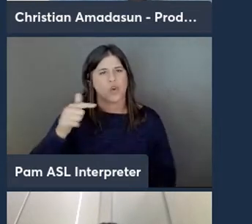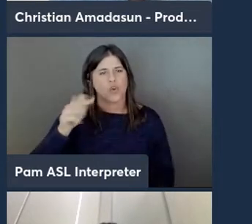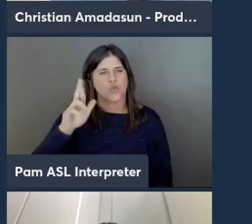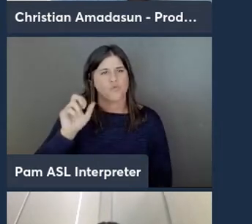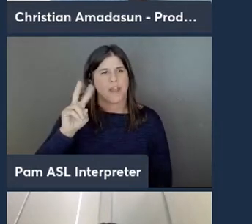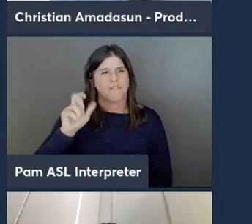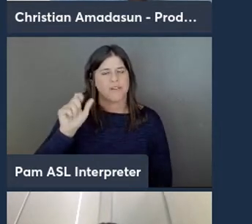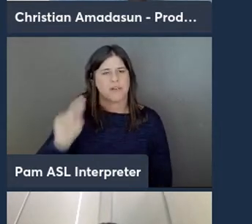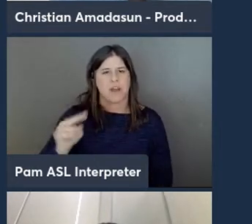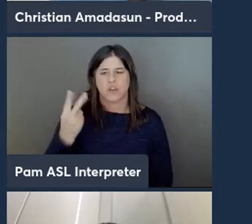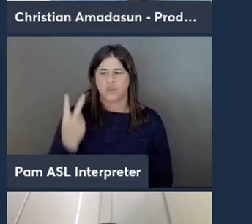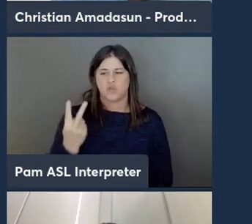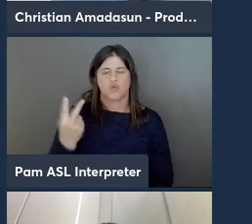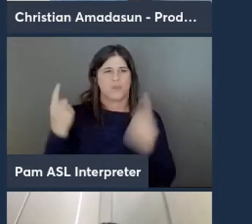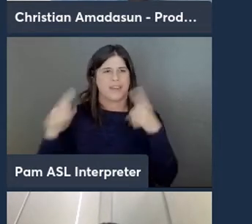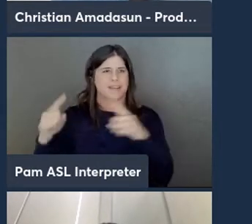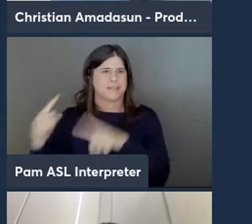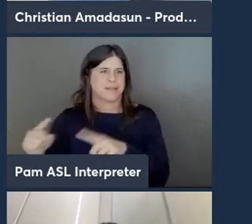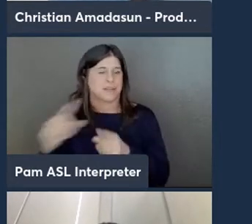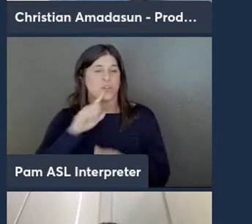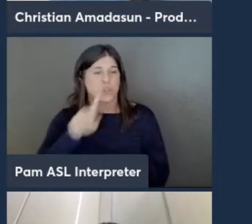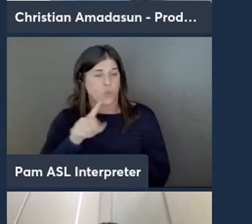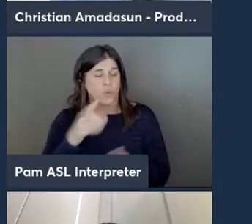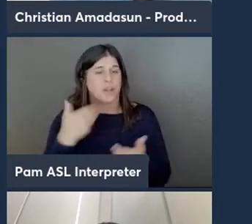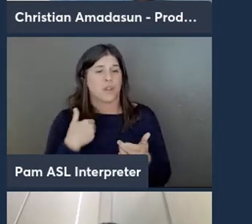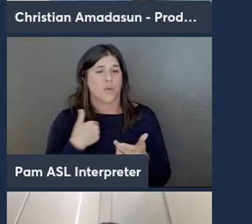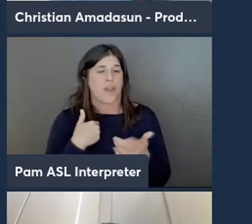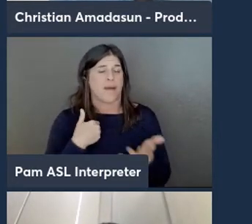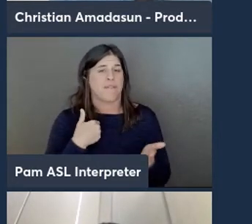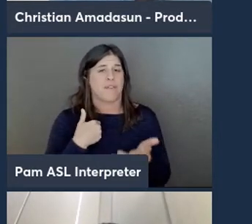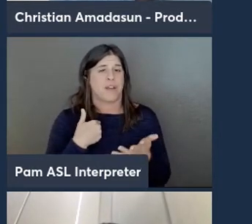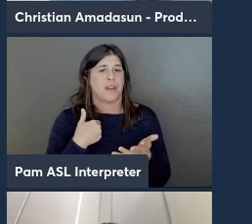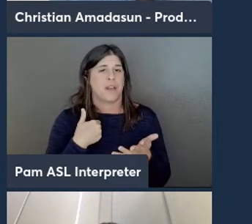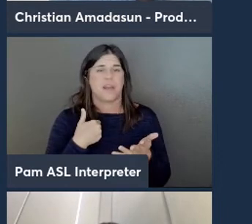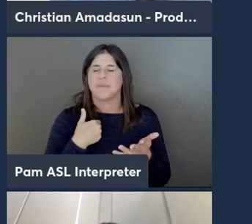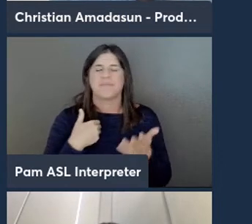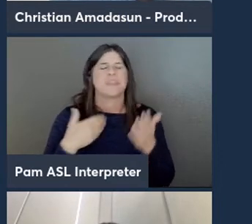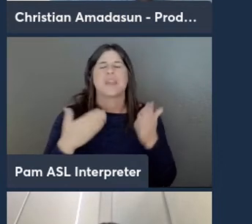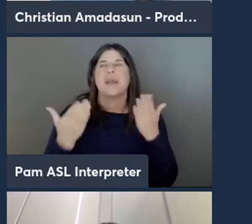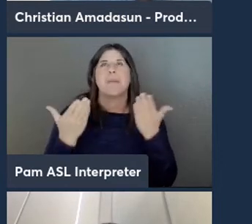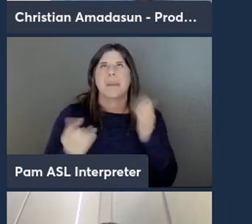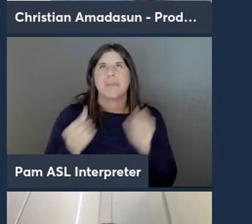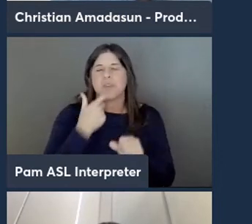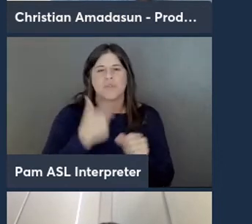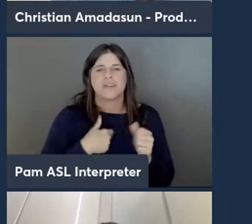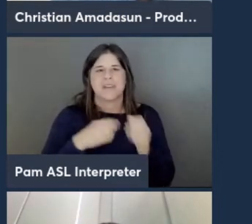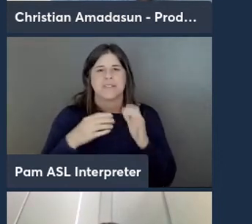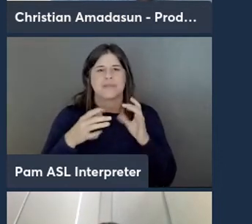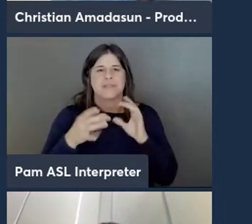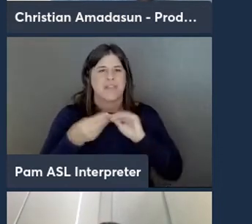So it's in essence, you get, I don't know, maybe you can tell us about the numbers. When we talk about the graviton instances,